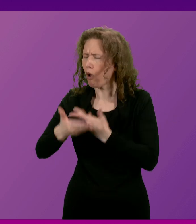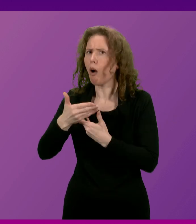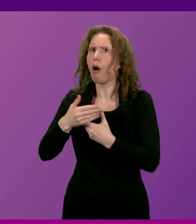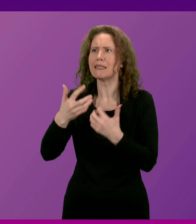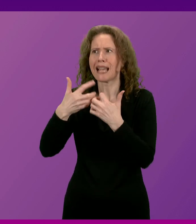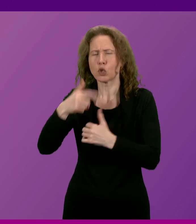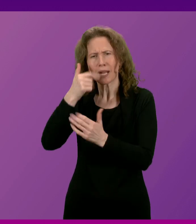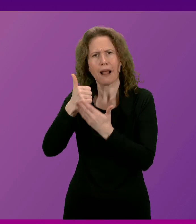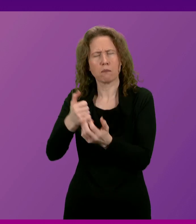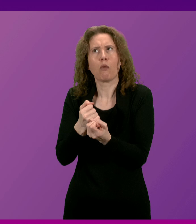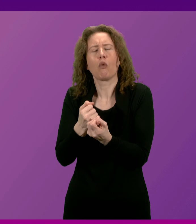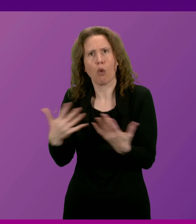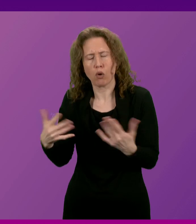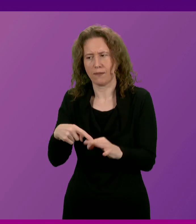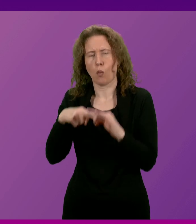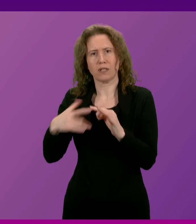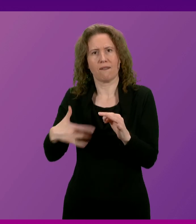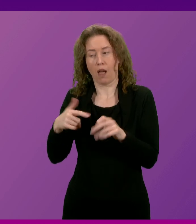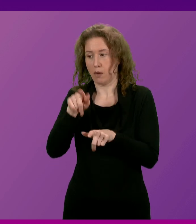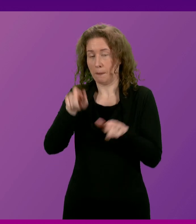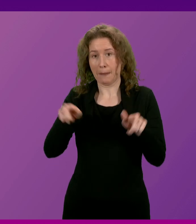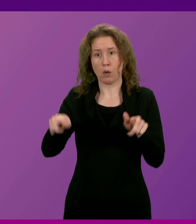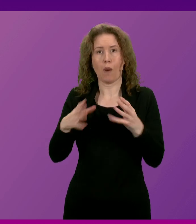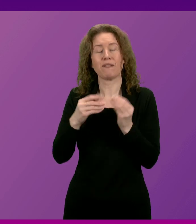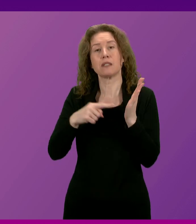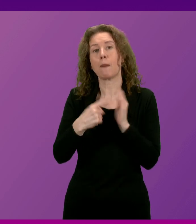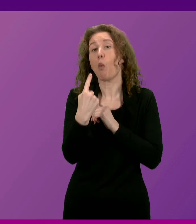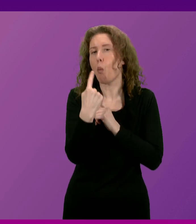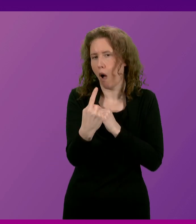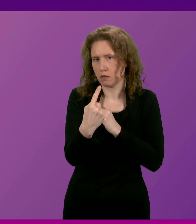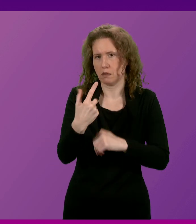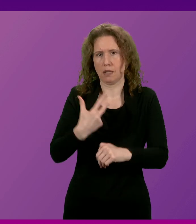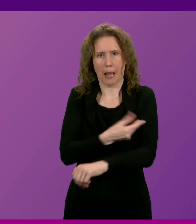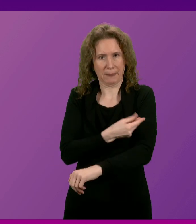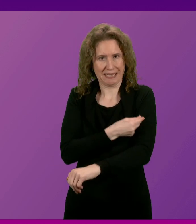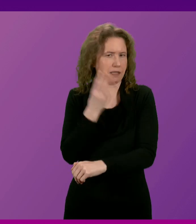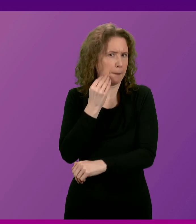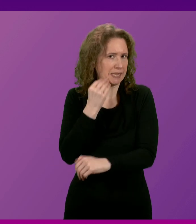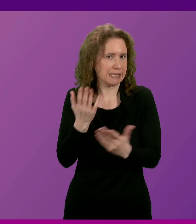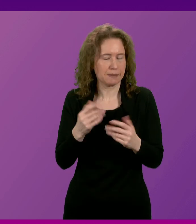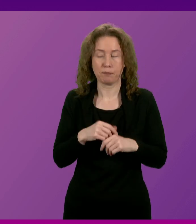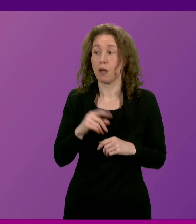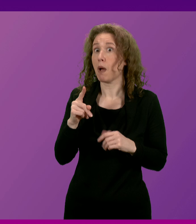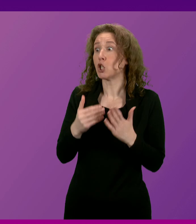make to the quality of life of people with type 1 diabetes. However, even with the new funding,